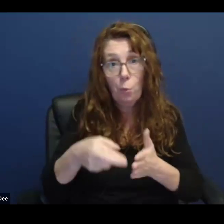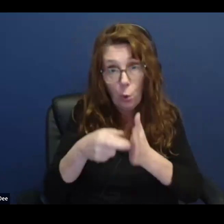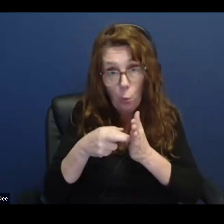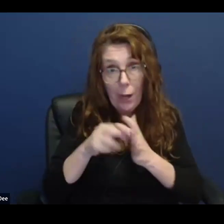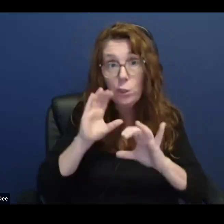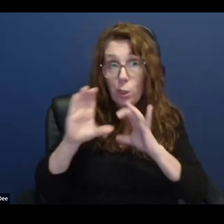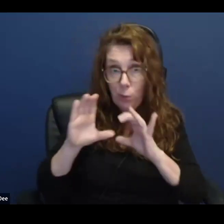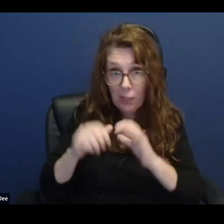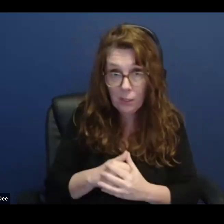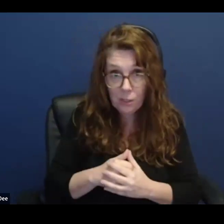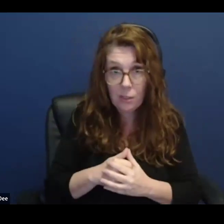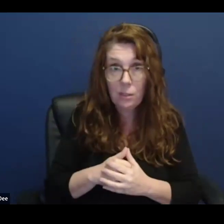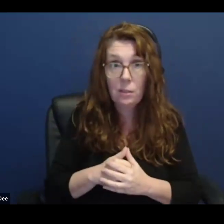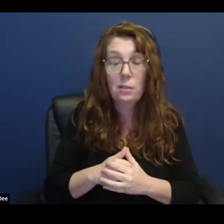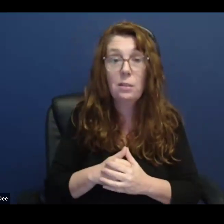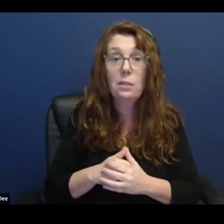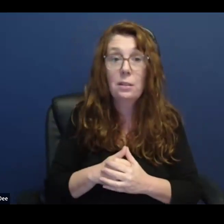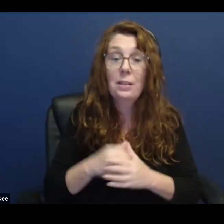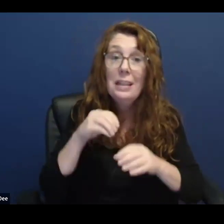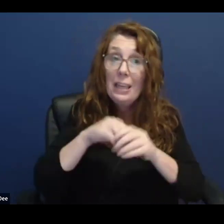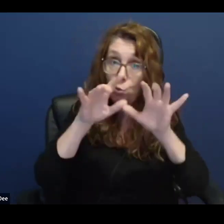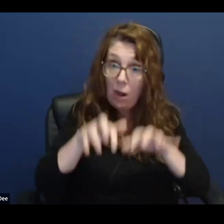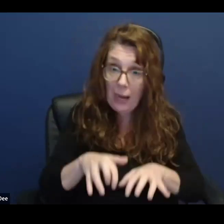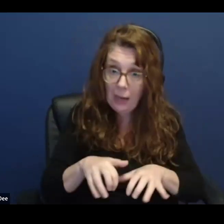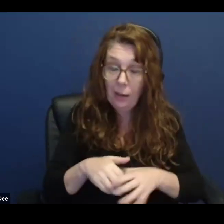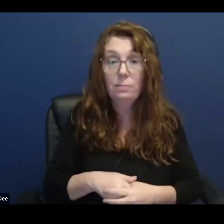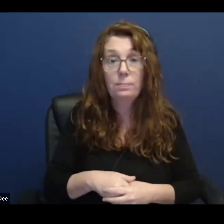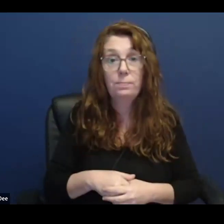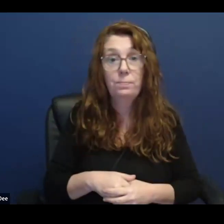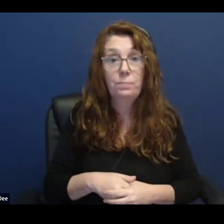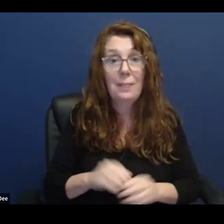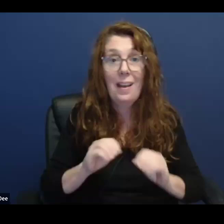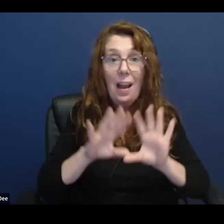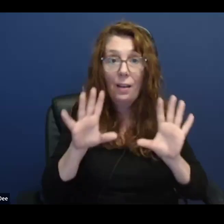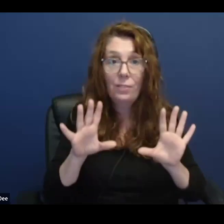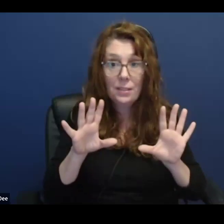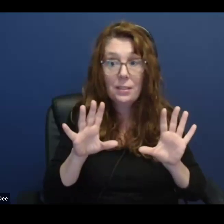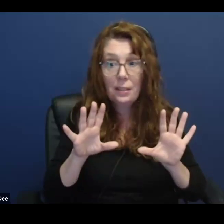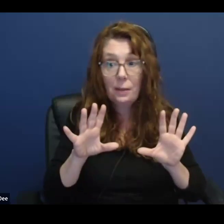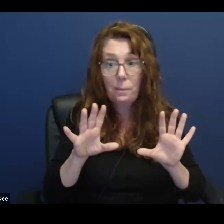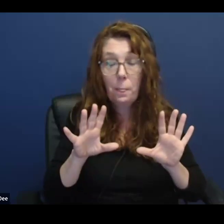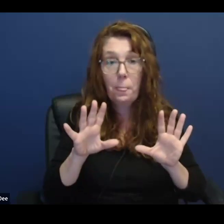NAGPA requires the communication be in writing and obviously that as I said that first impulse